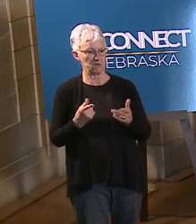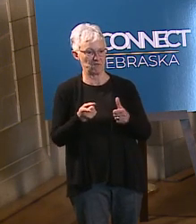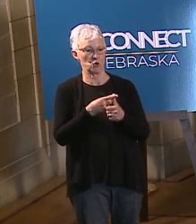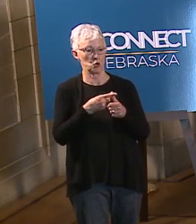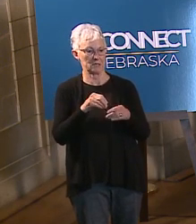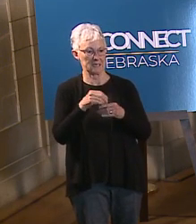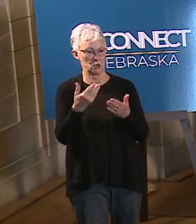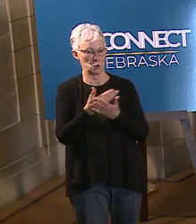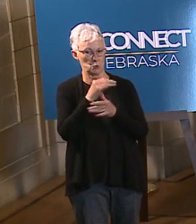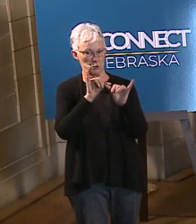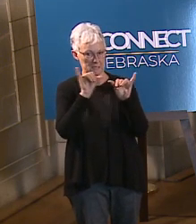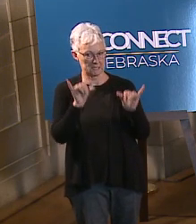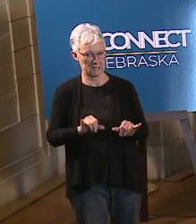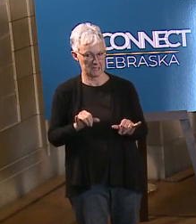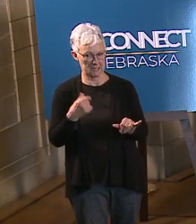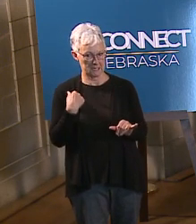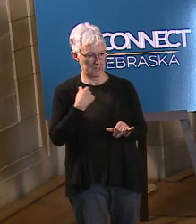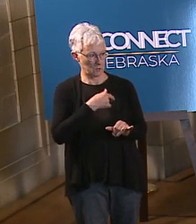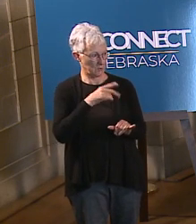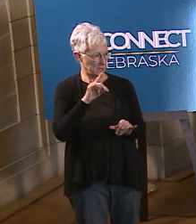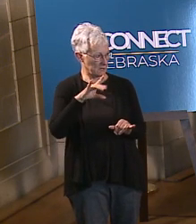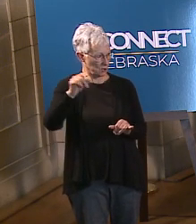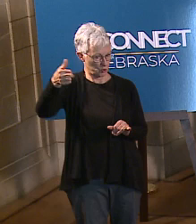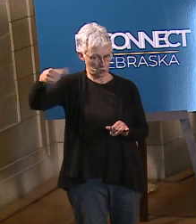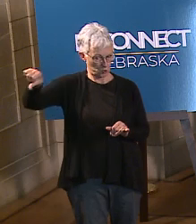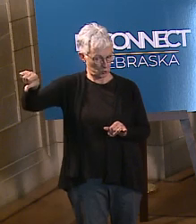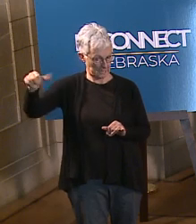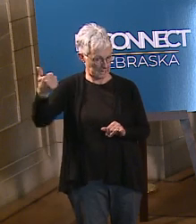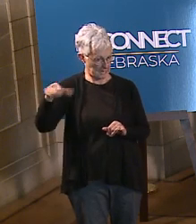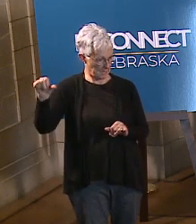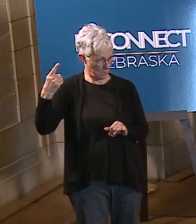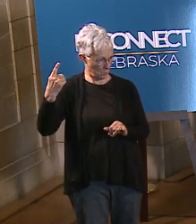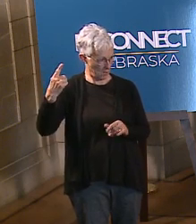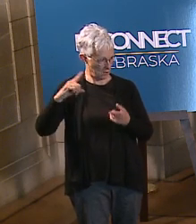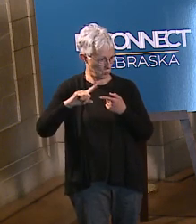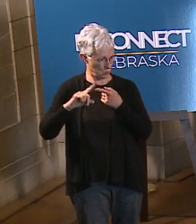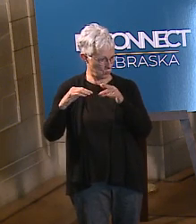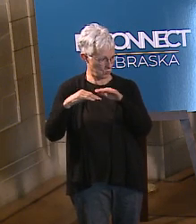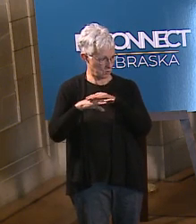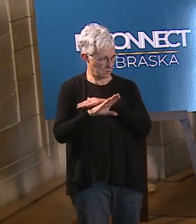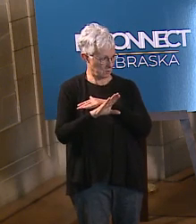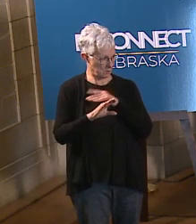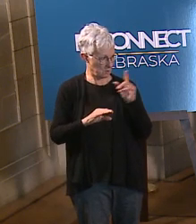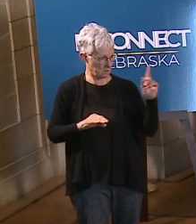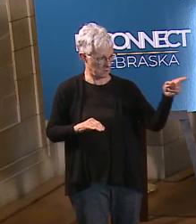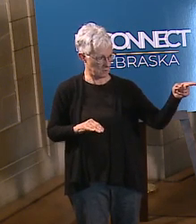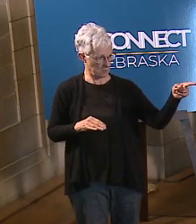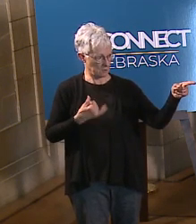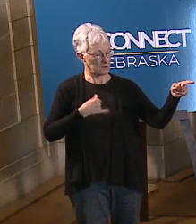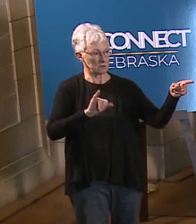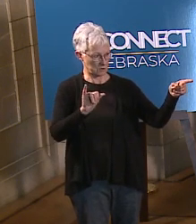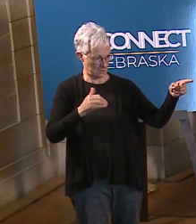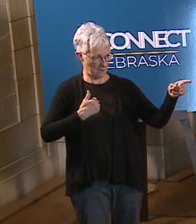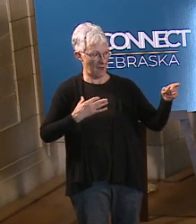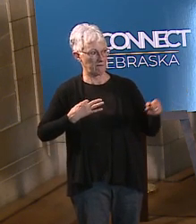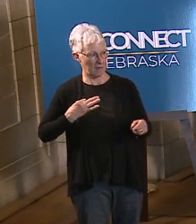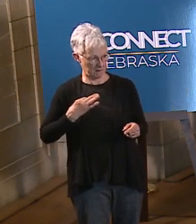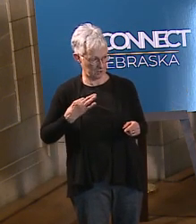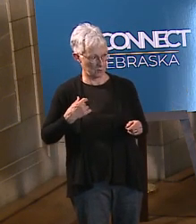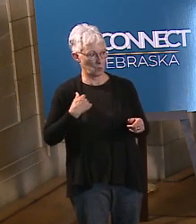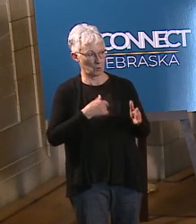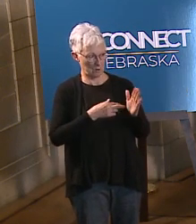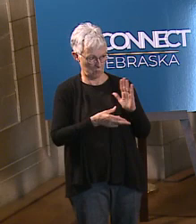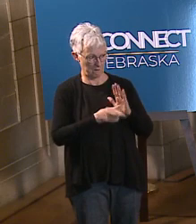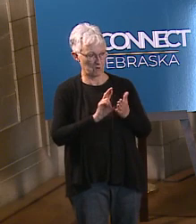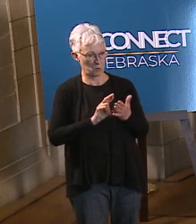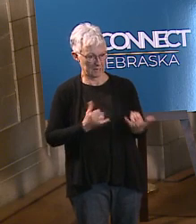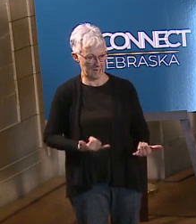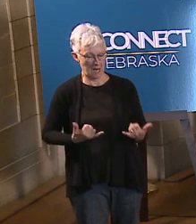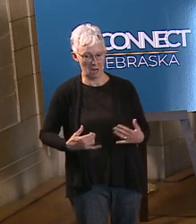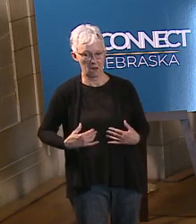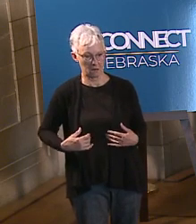NEW CREDENTIALLY NEW SYSTEM.